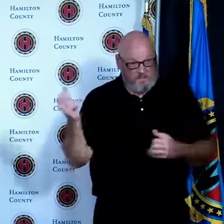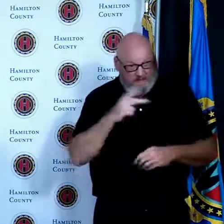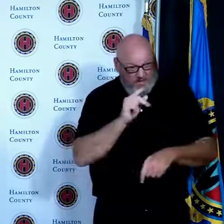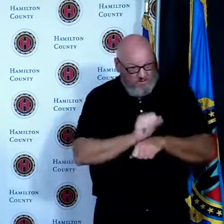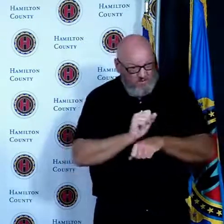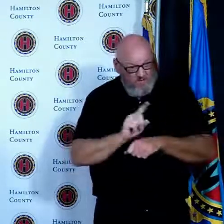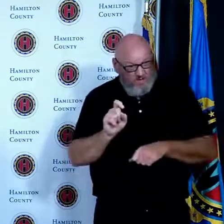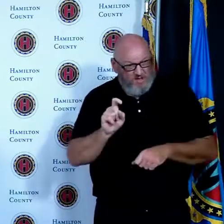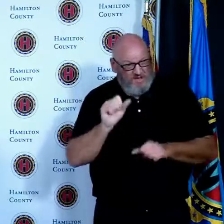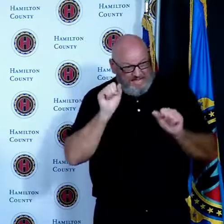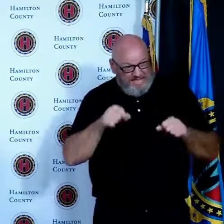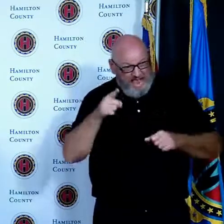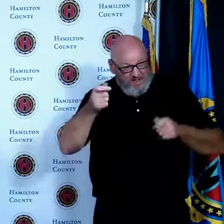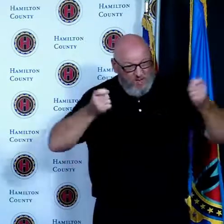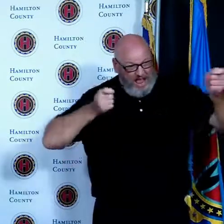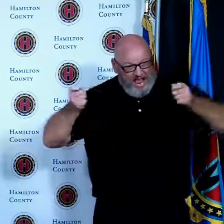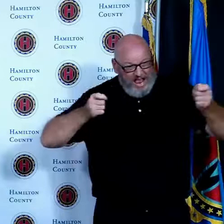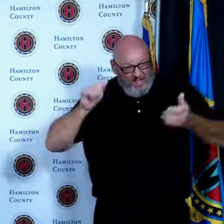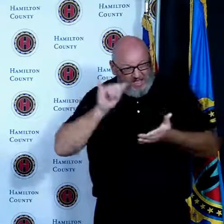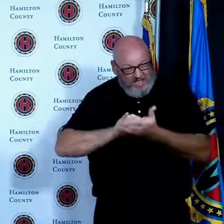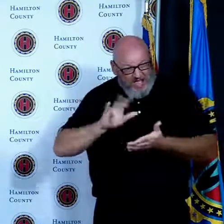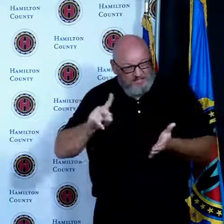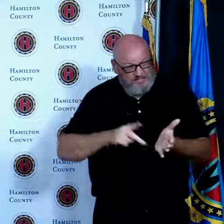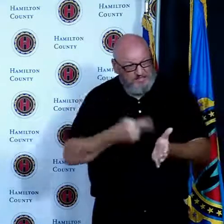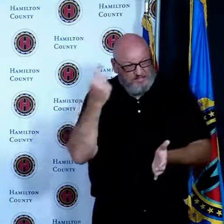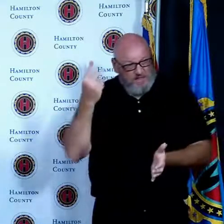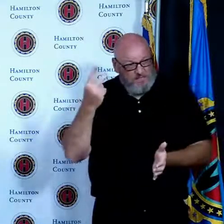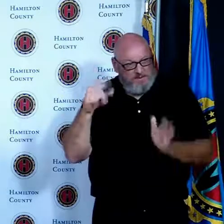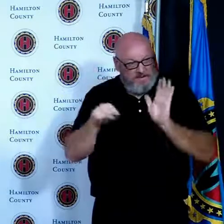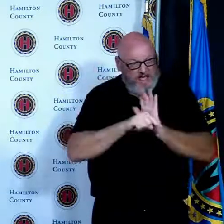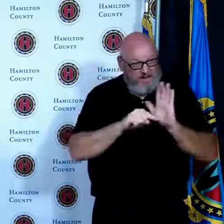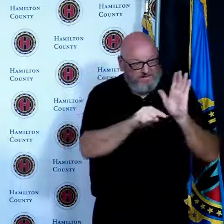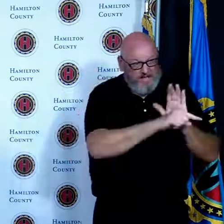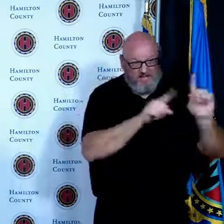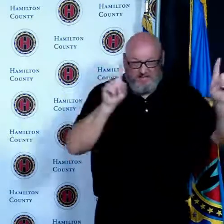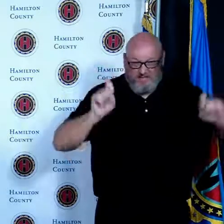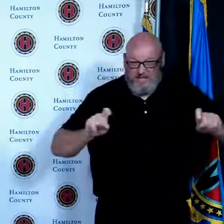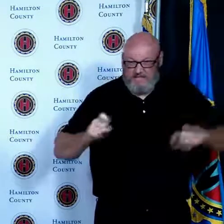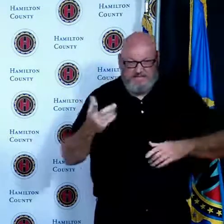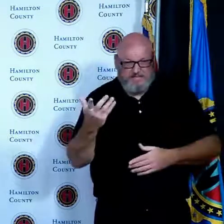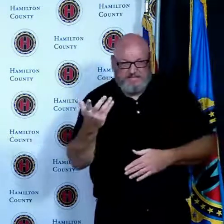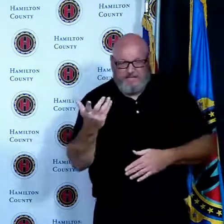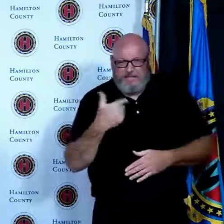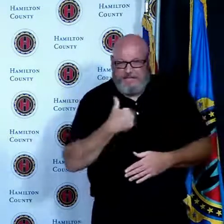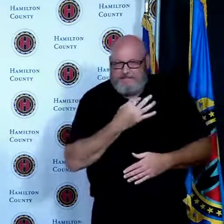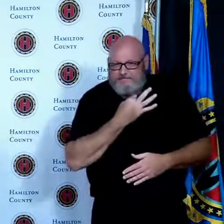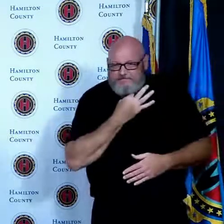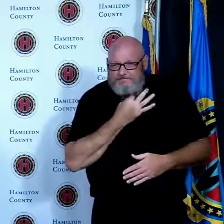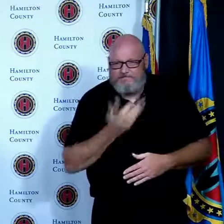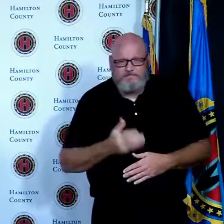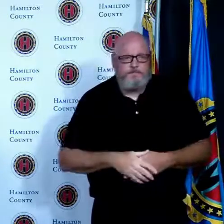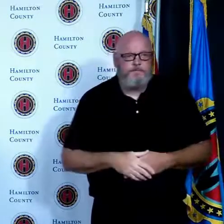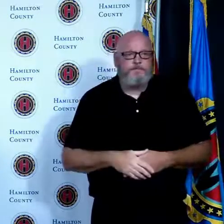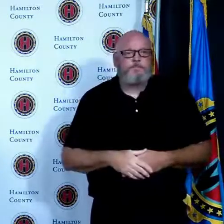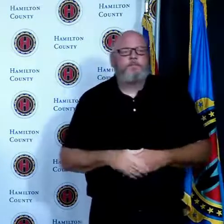believe about a month ago changed their recommendation at one point early on with the pandemic they actually offered two solutions for